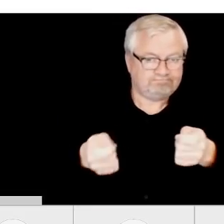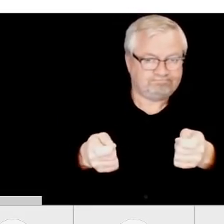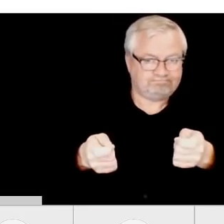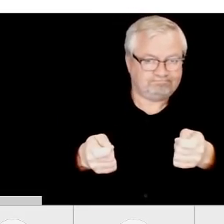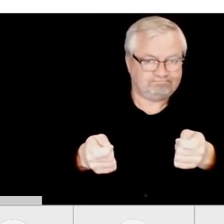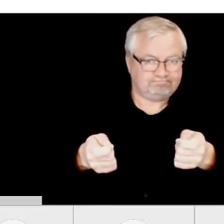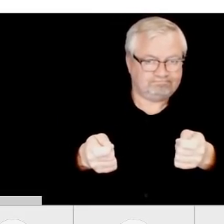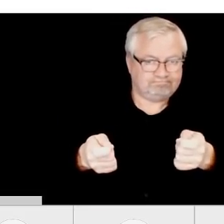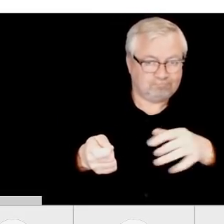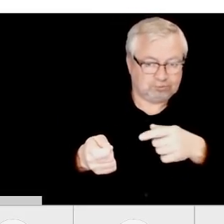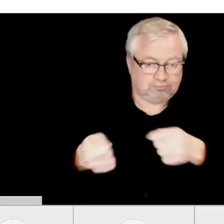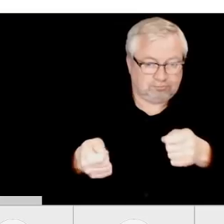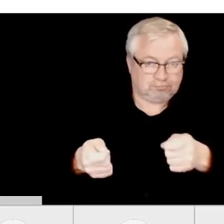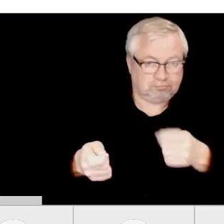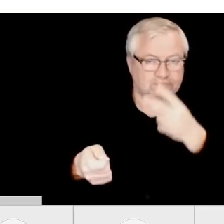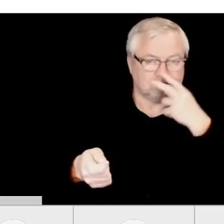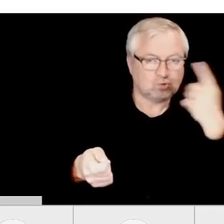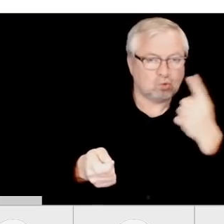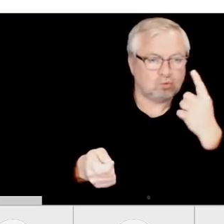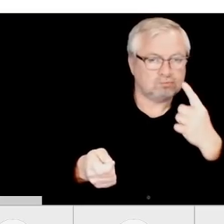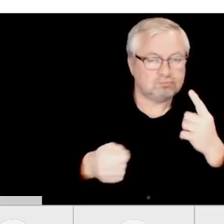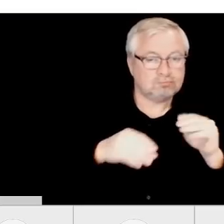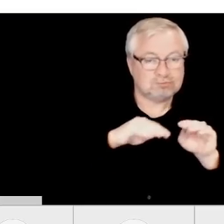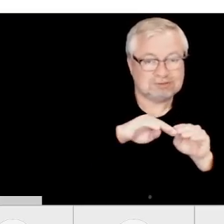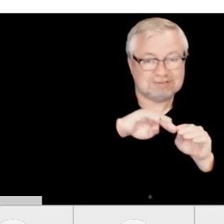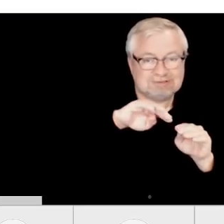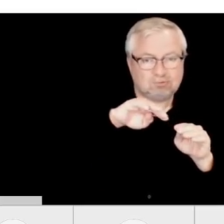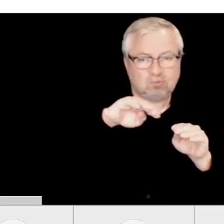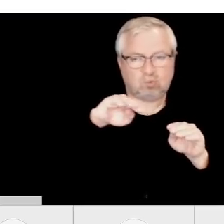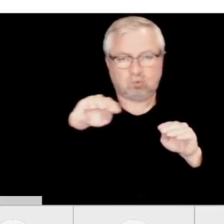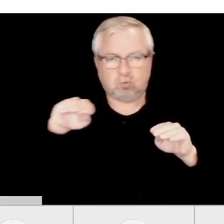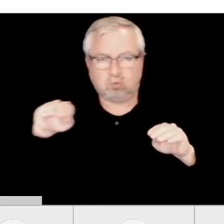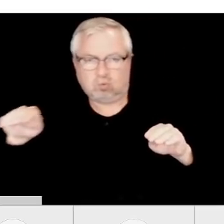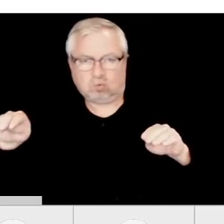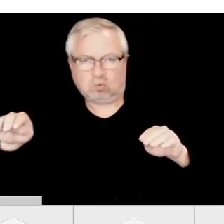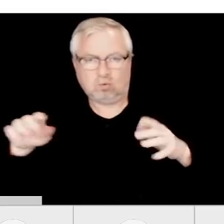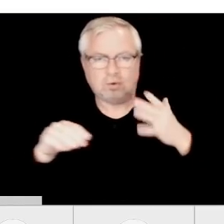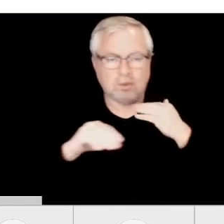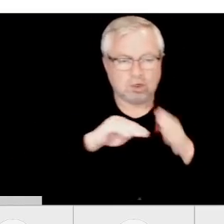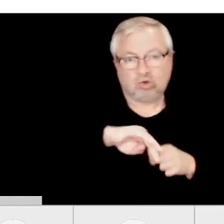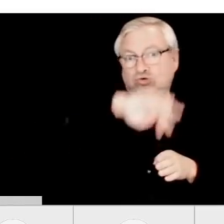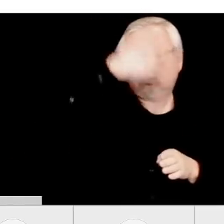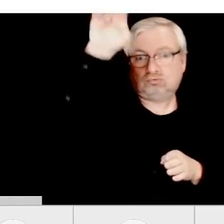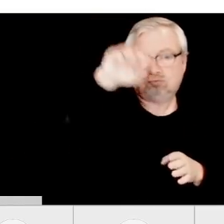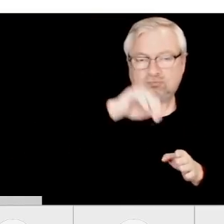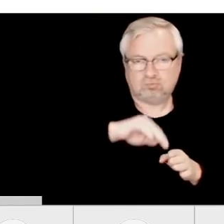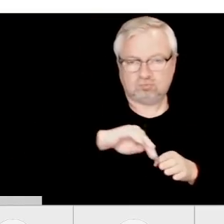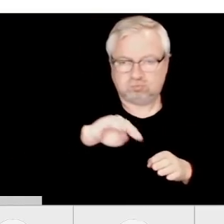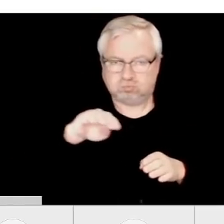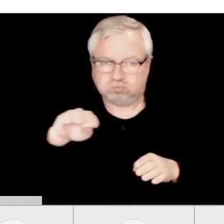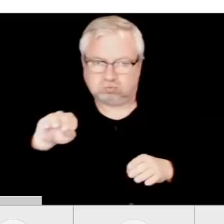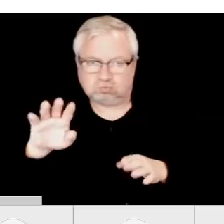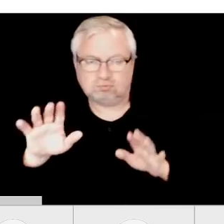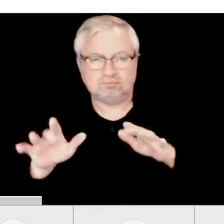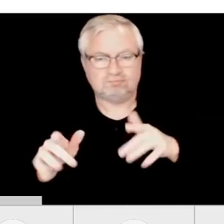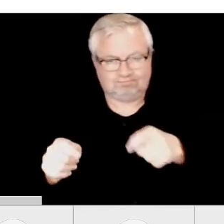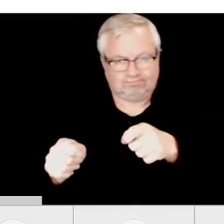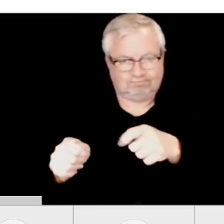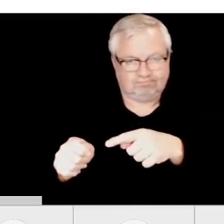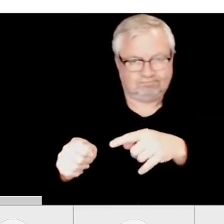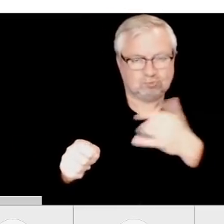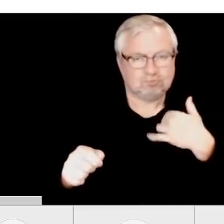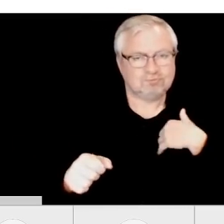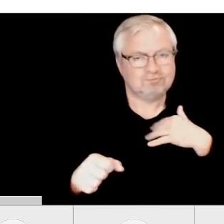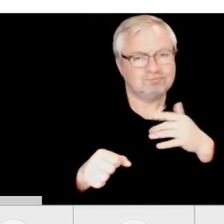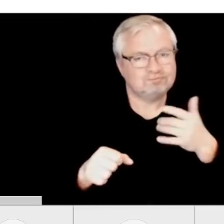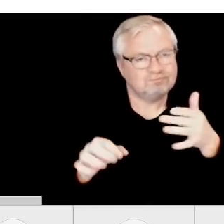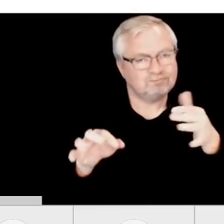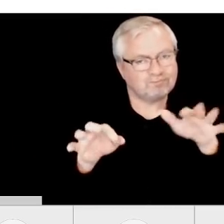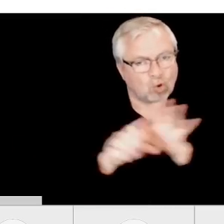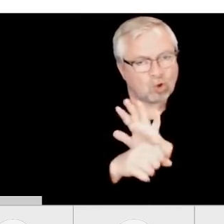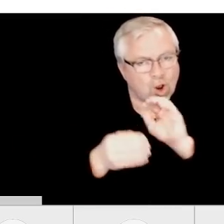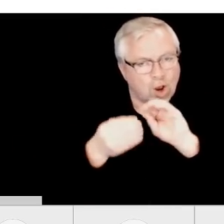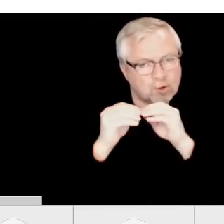the right with some impact on full epidemic mortality as well.